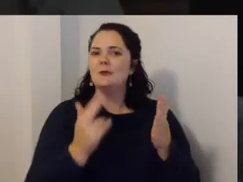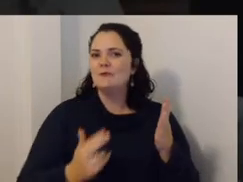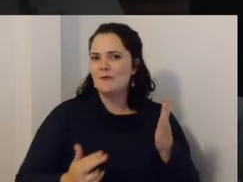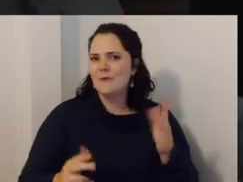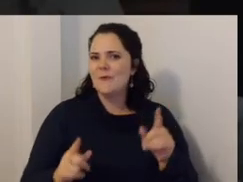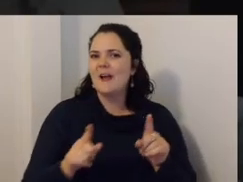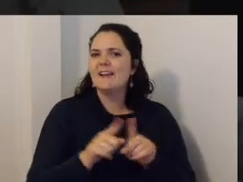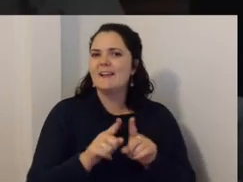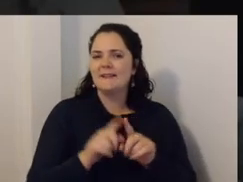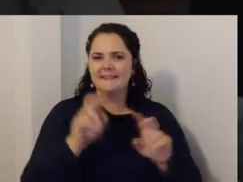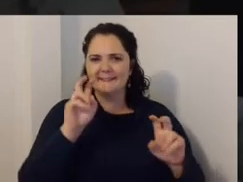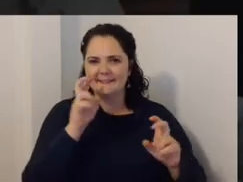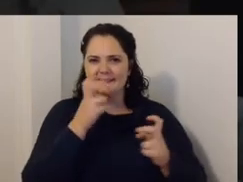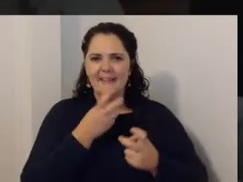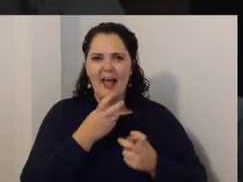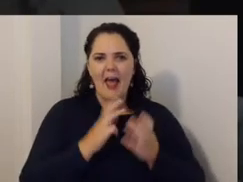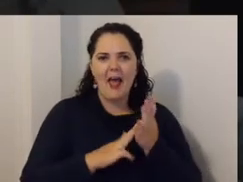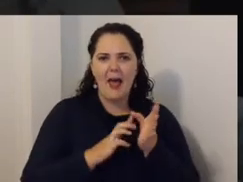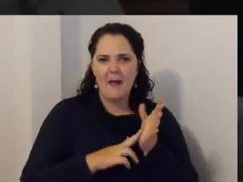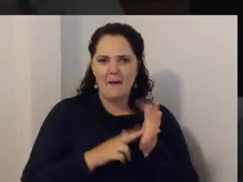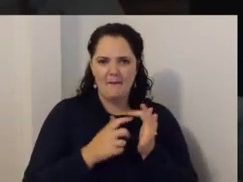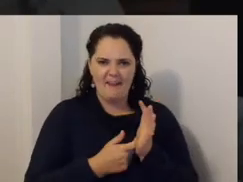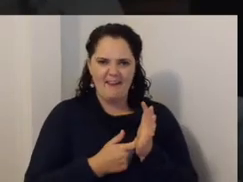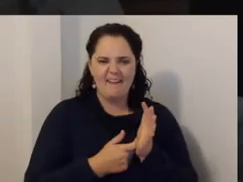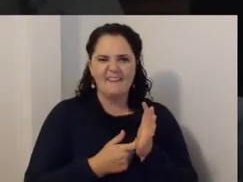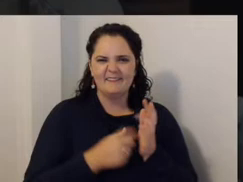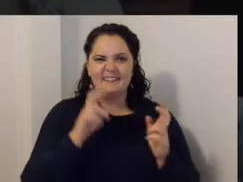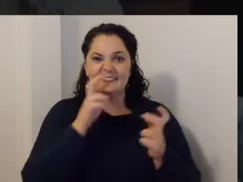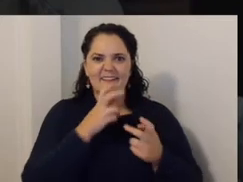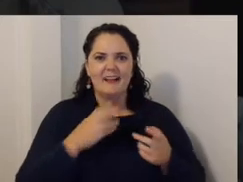be showing you another new technique for drawing tonight and uh we'll kick over to my little demo